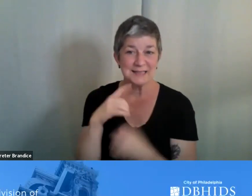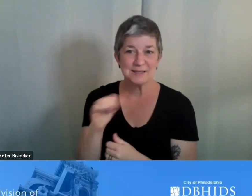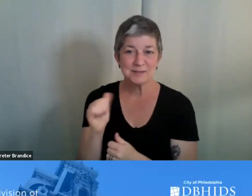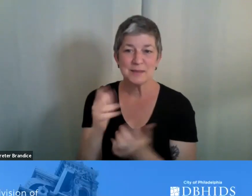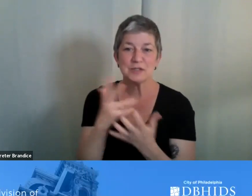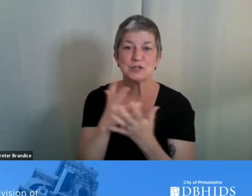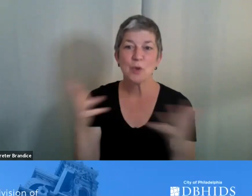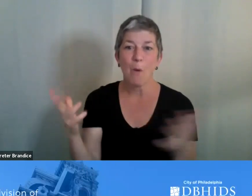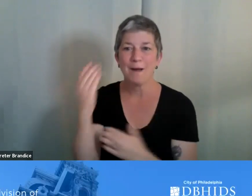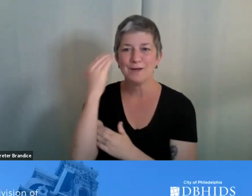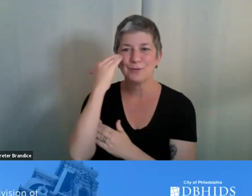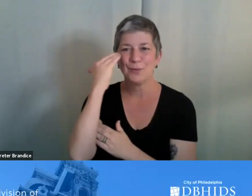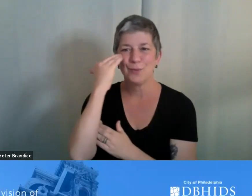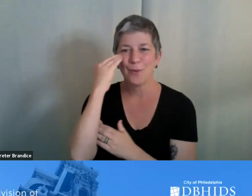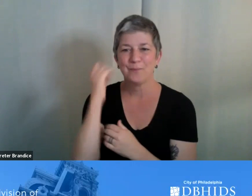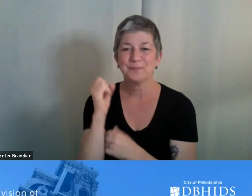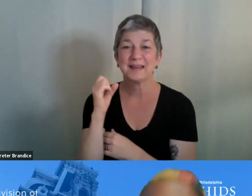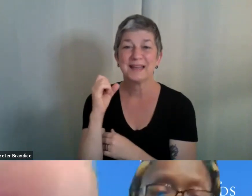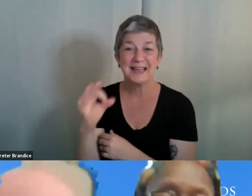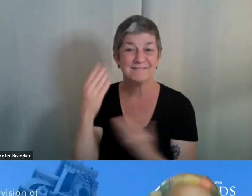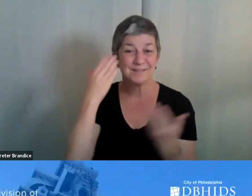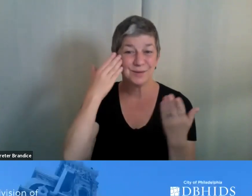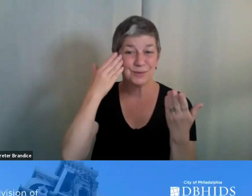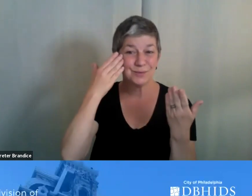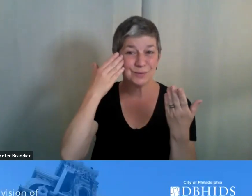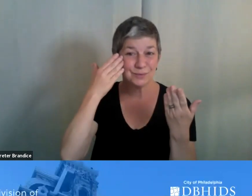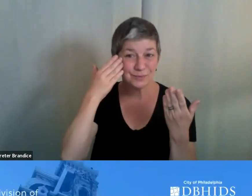know. And if you don't know, then you don't know. Like you